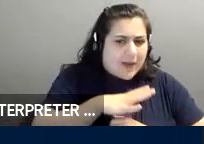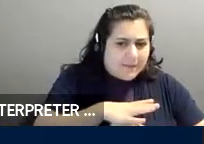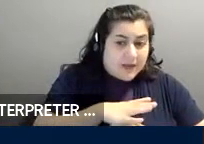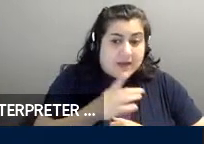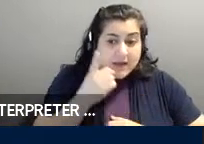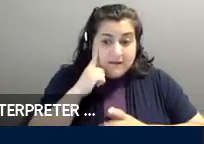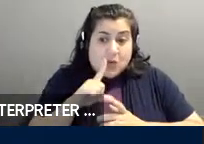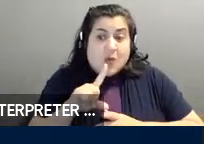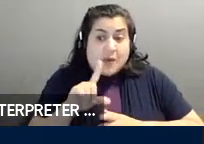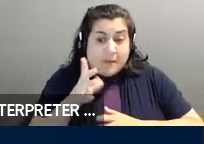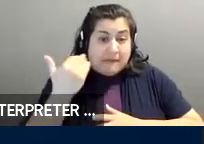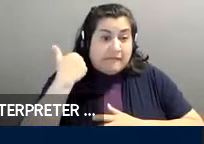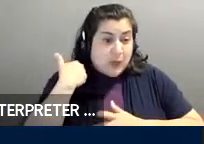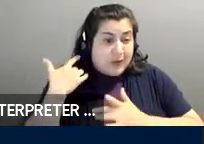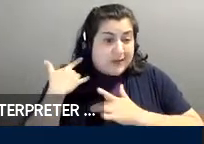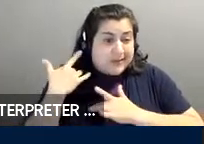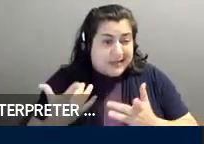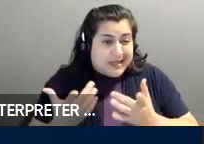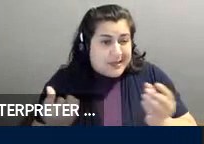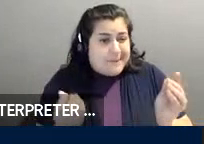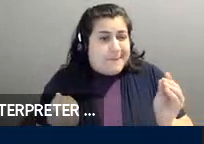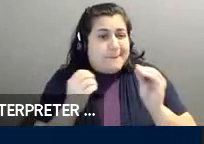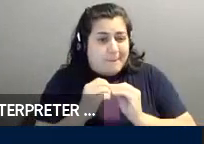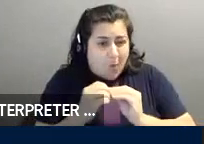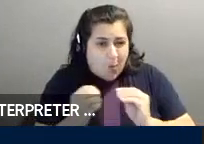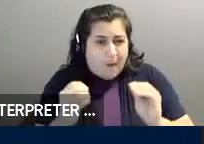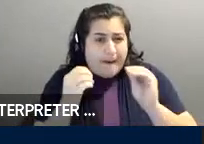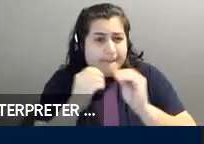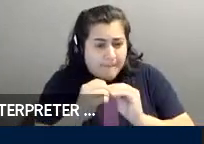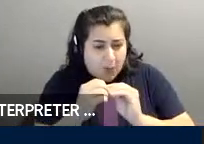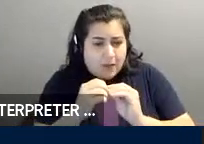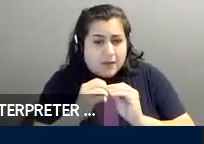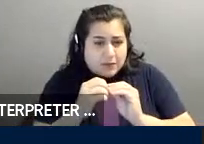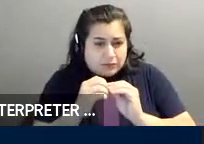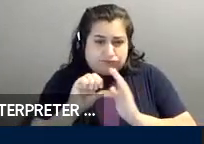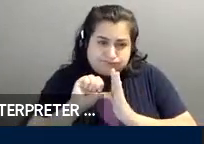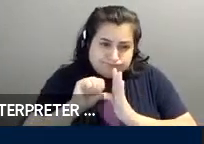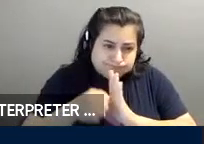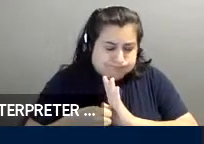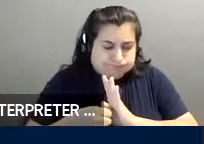which tend to have seat heights higher than manual wheelchairs in order to capture the